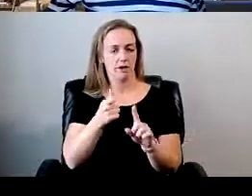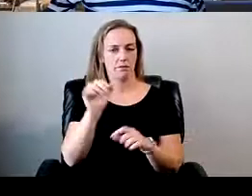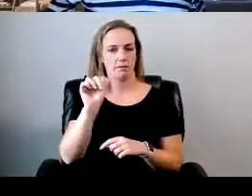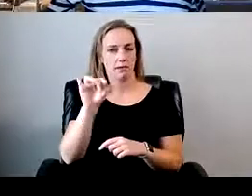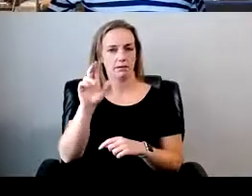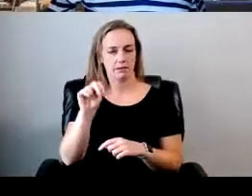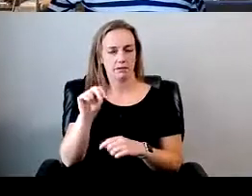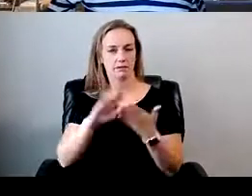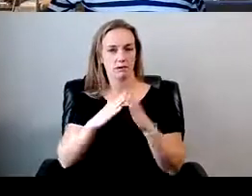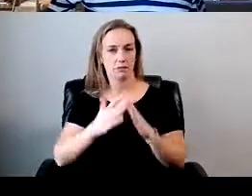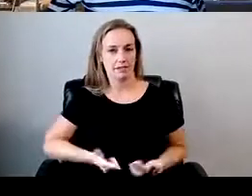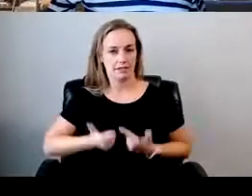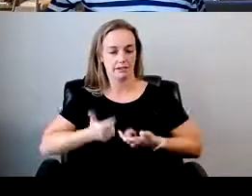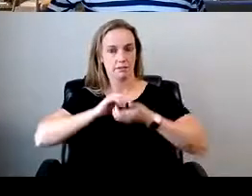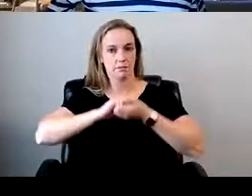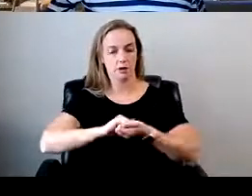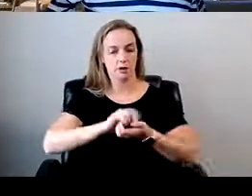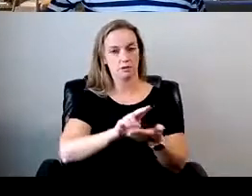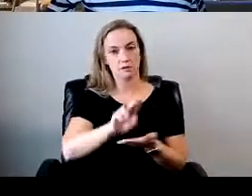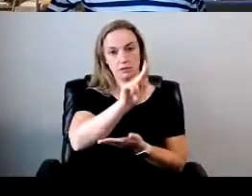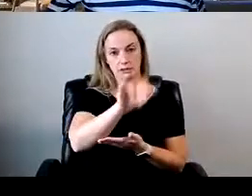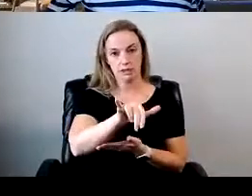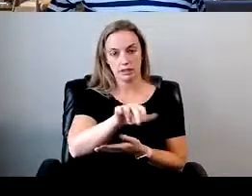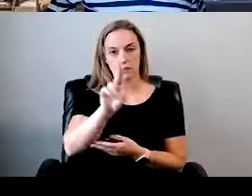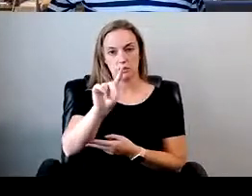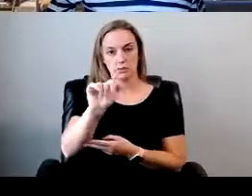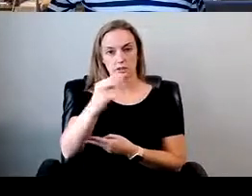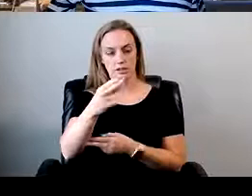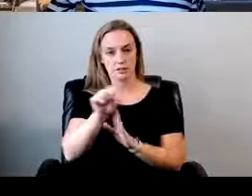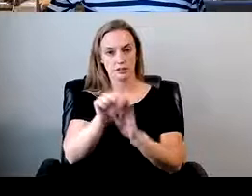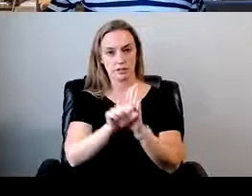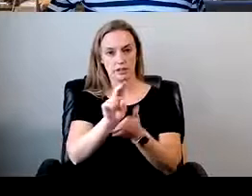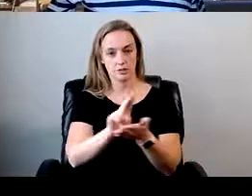between University of Kentucky, Utah State University, and University of Alaska.